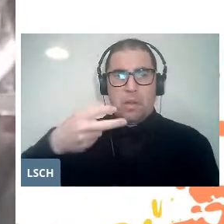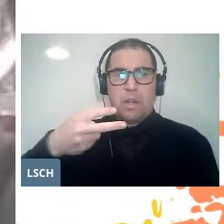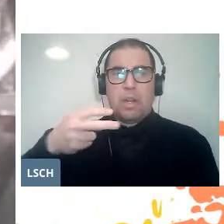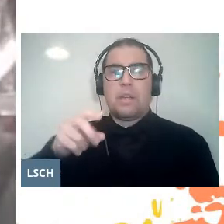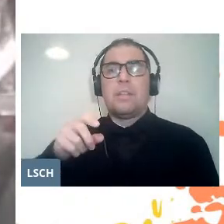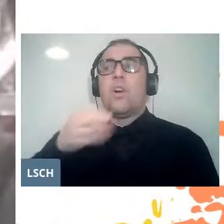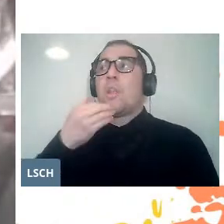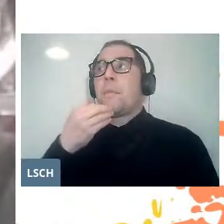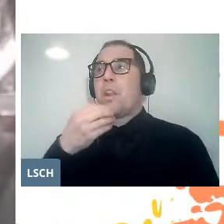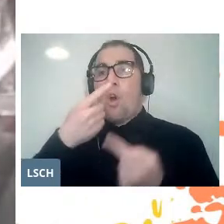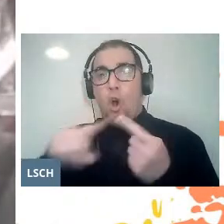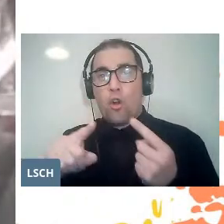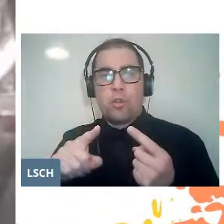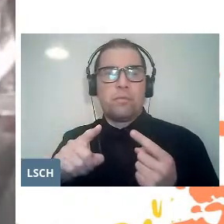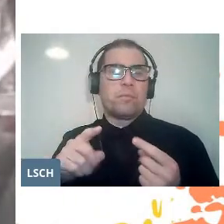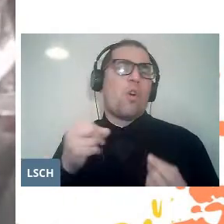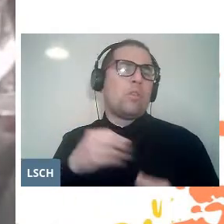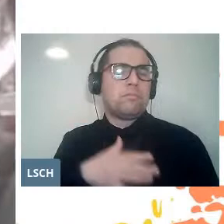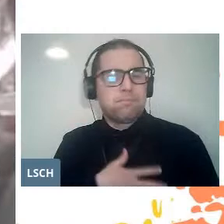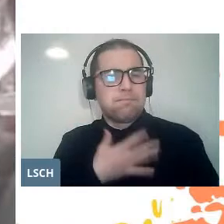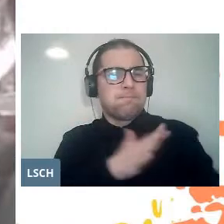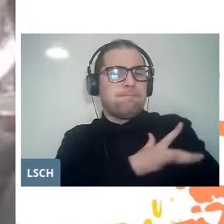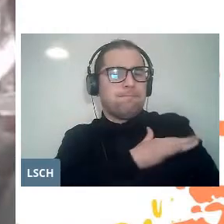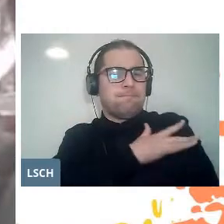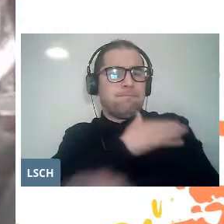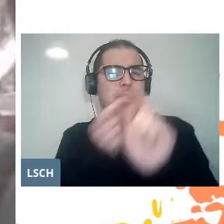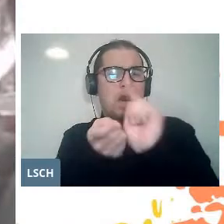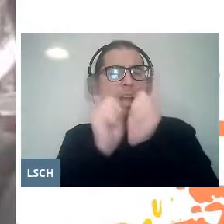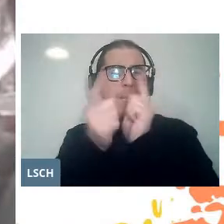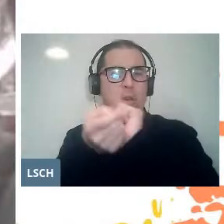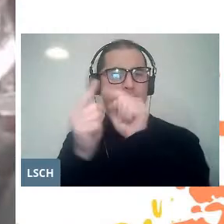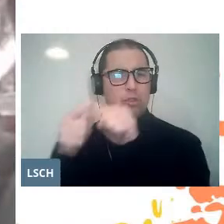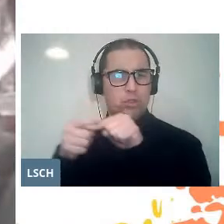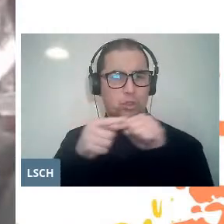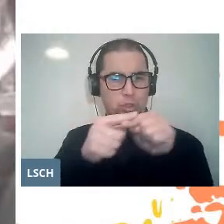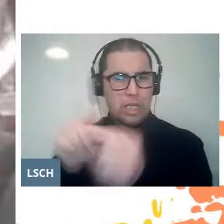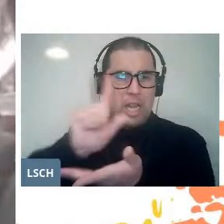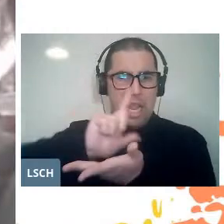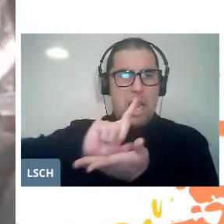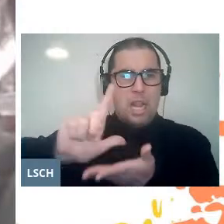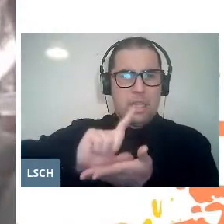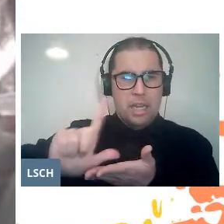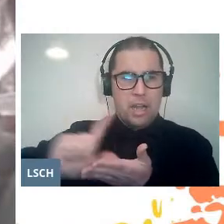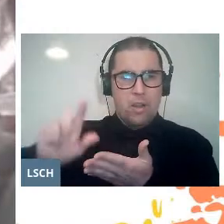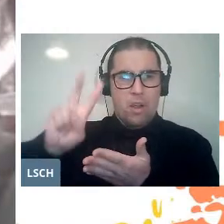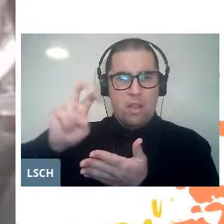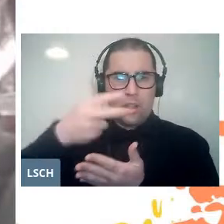or to an acute sensitivity to social and literary changes produced in their environment,